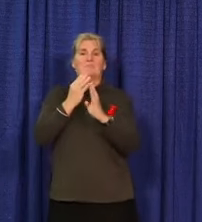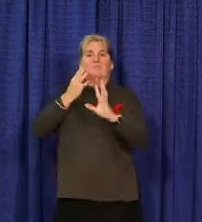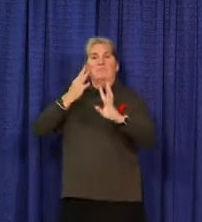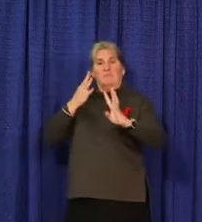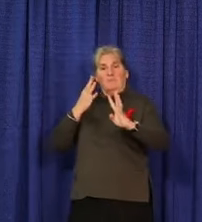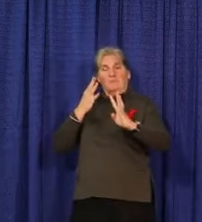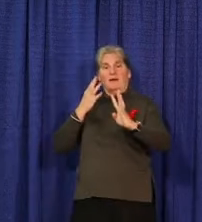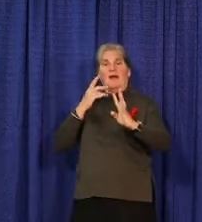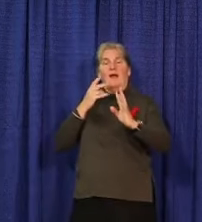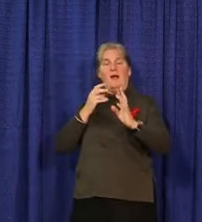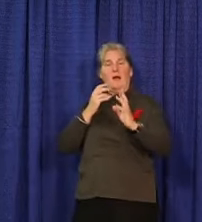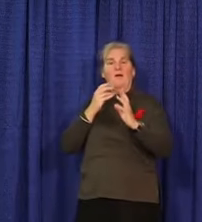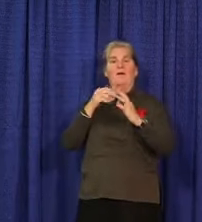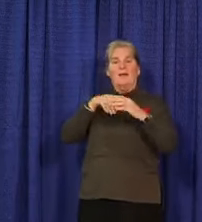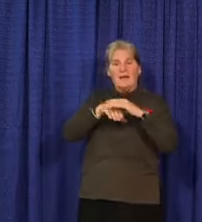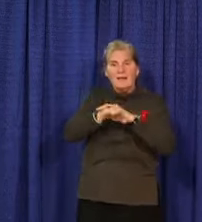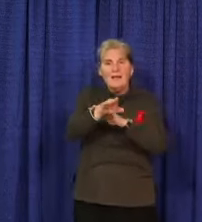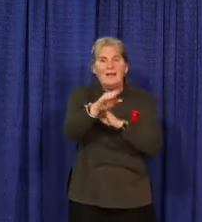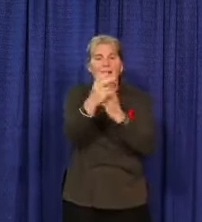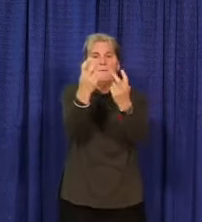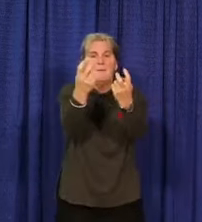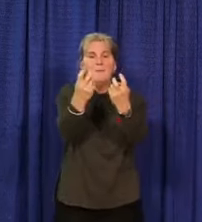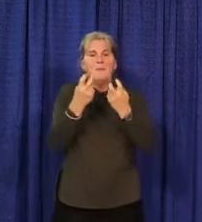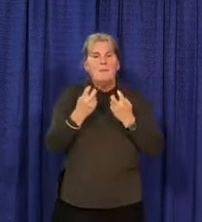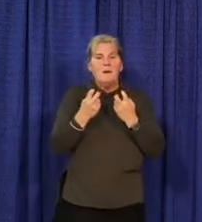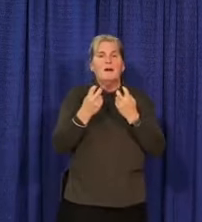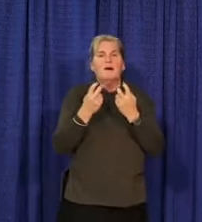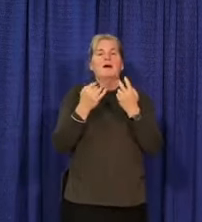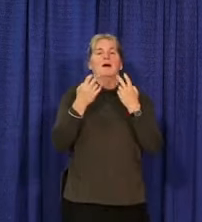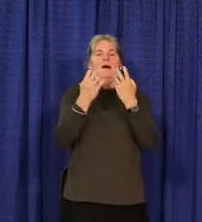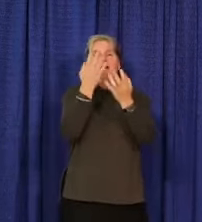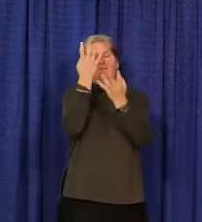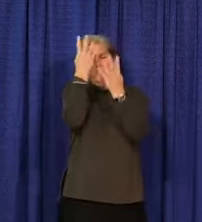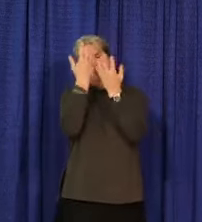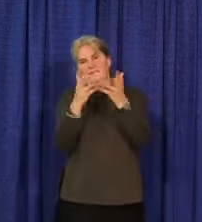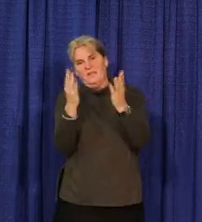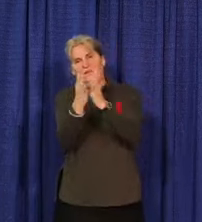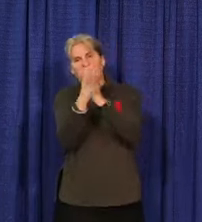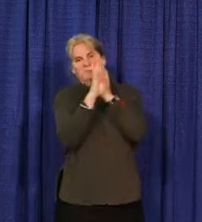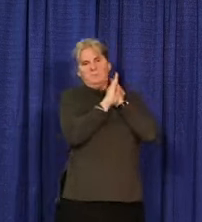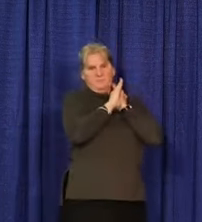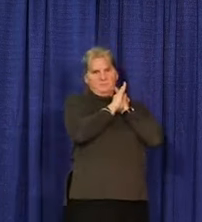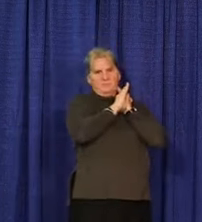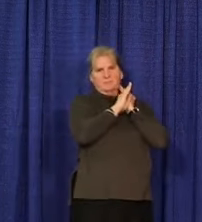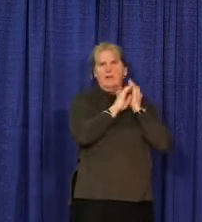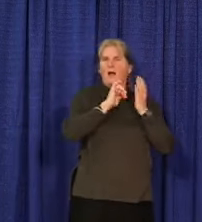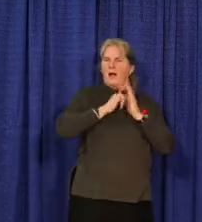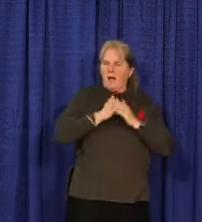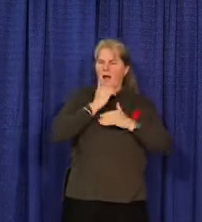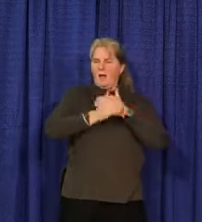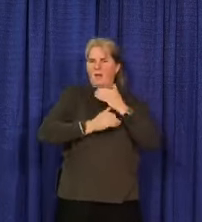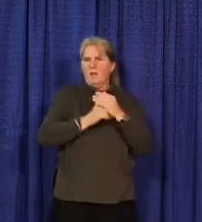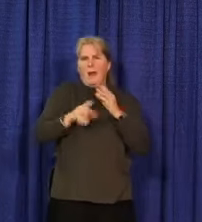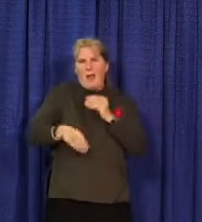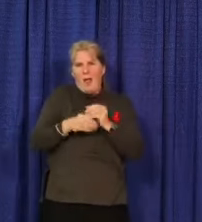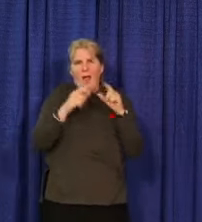lineup, the orderly entry and exit, and the safe spacing while on board. The masks are an additional